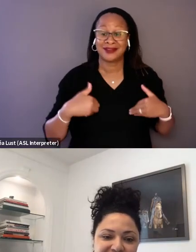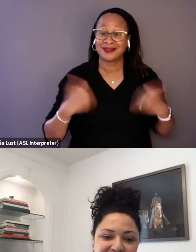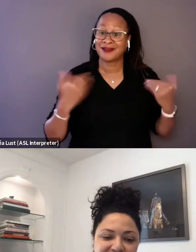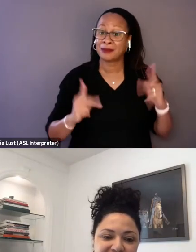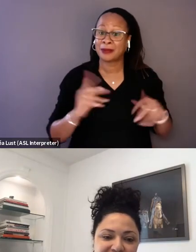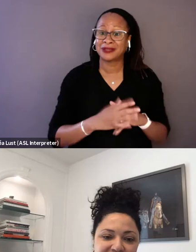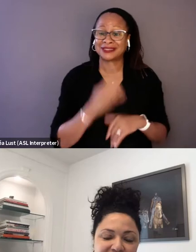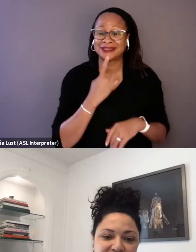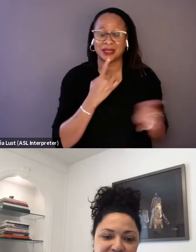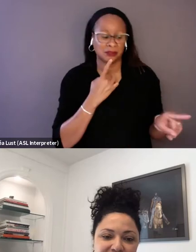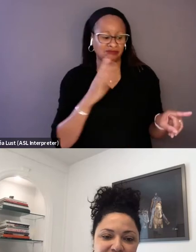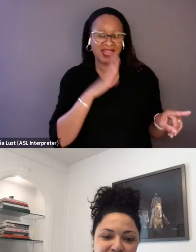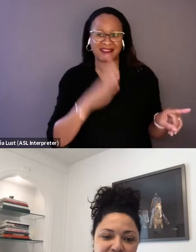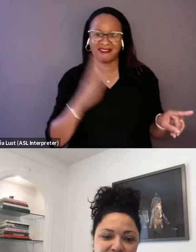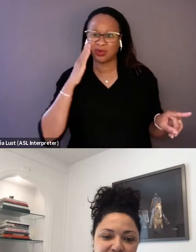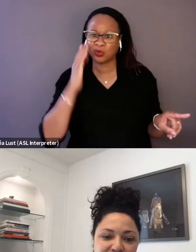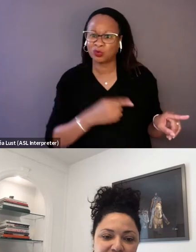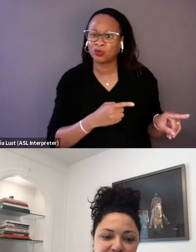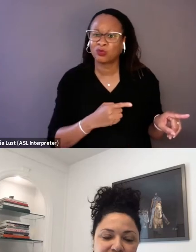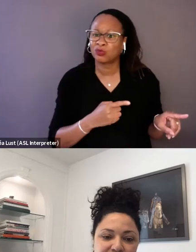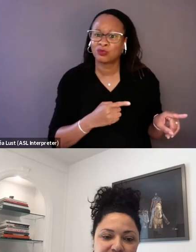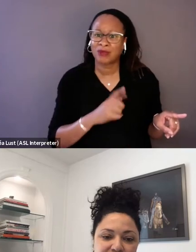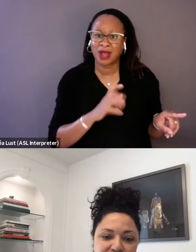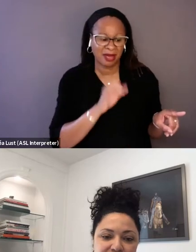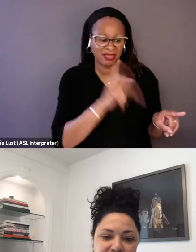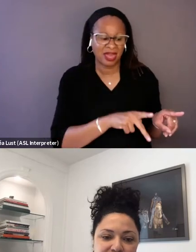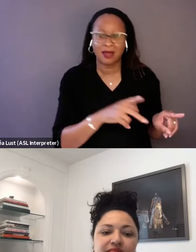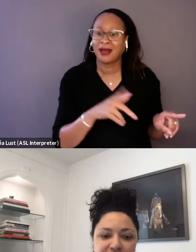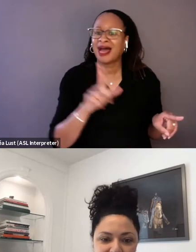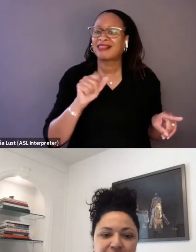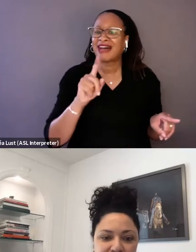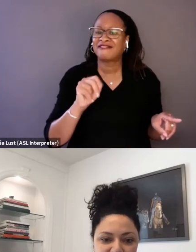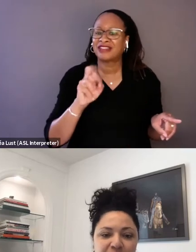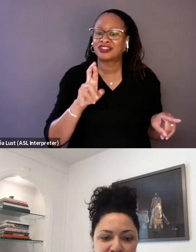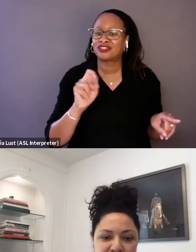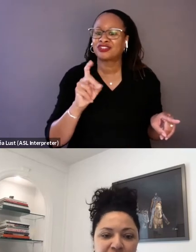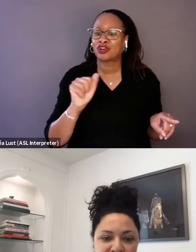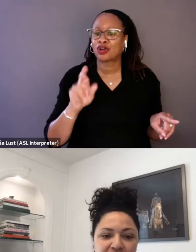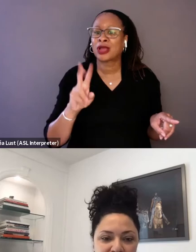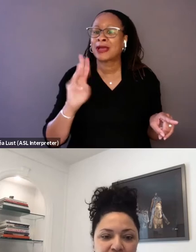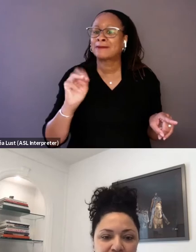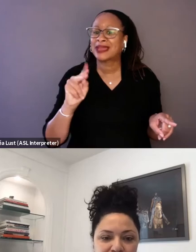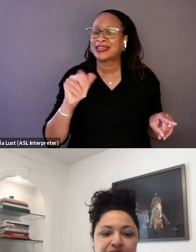say I never knew, I never knew about the Lavender Menace. I didn't even know that Bayard Rustin existed.